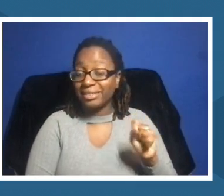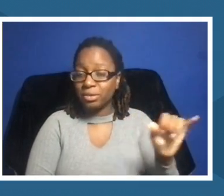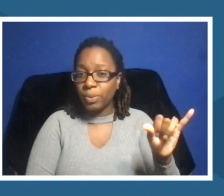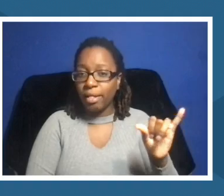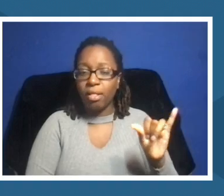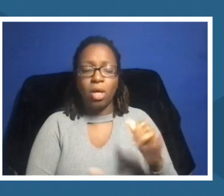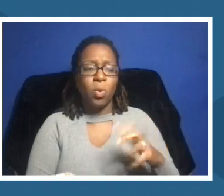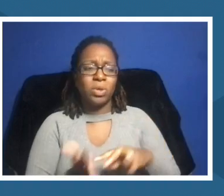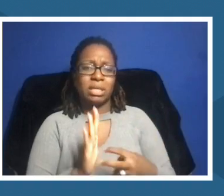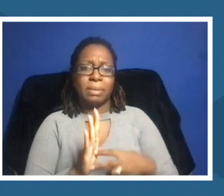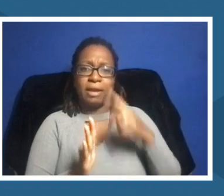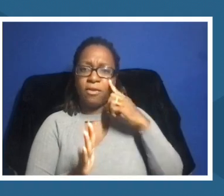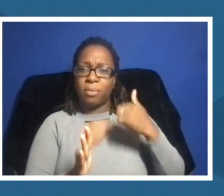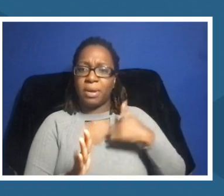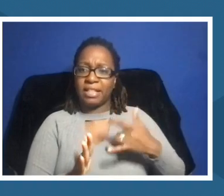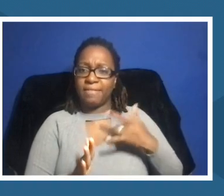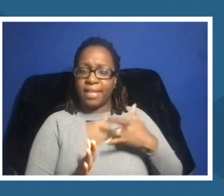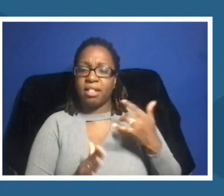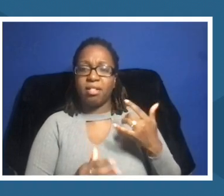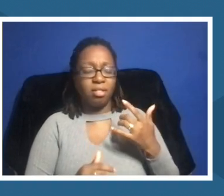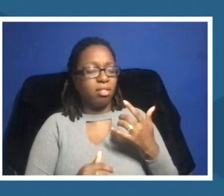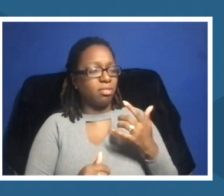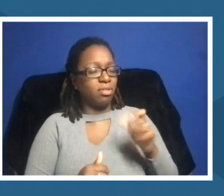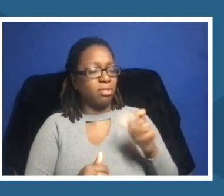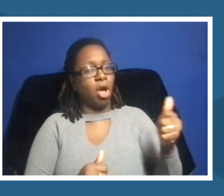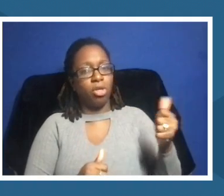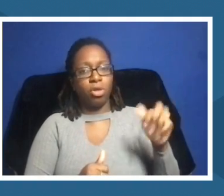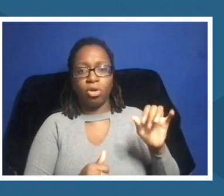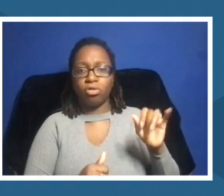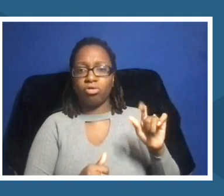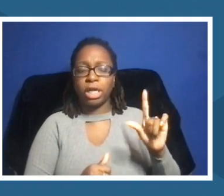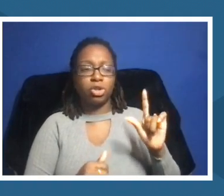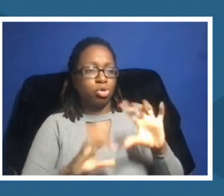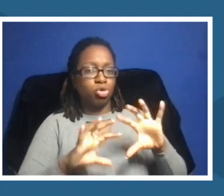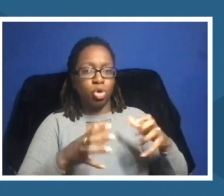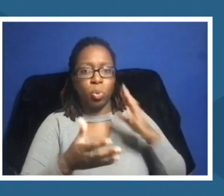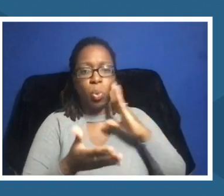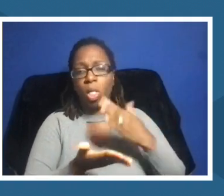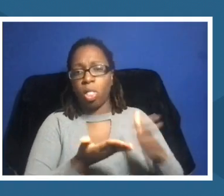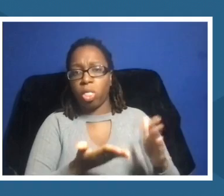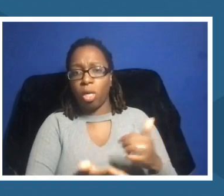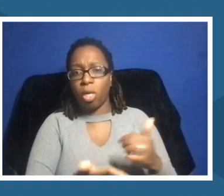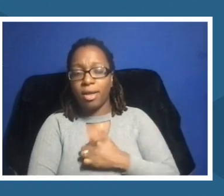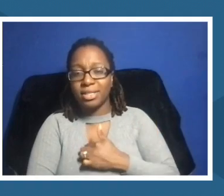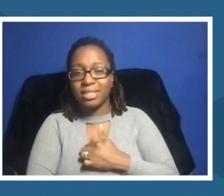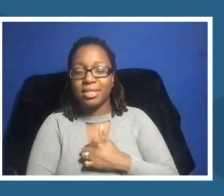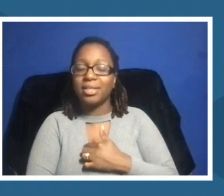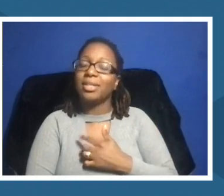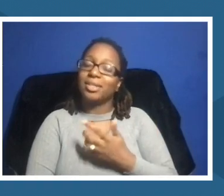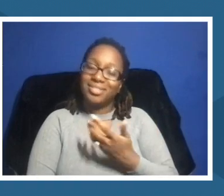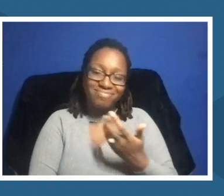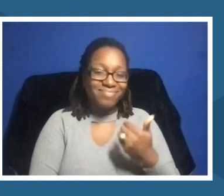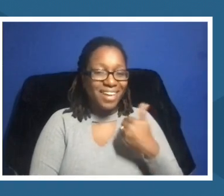we're being shafted by these other racial groups and i hope right that in doing that and having those